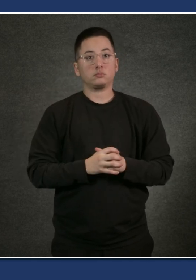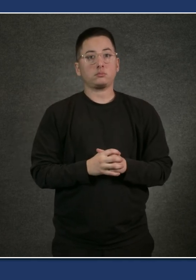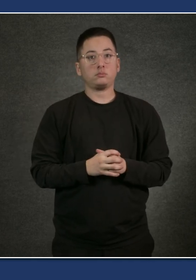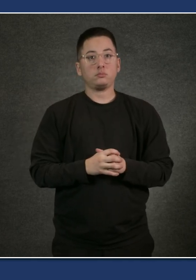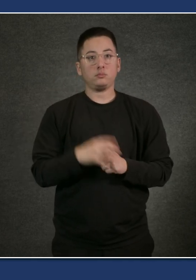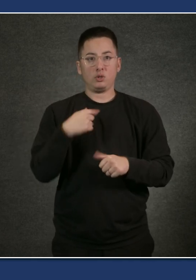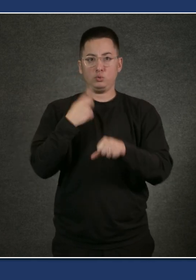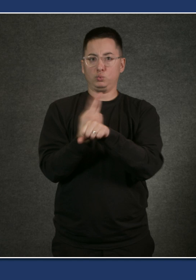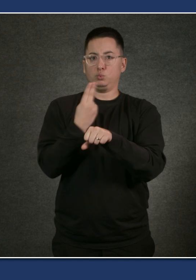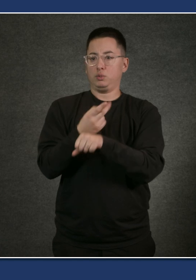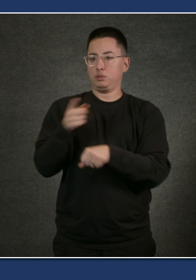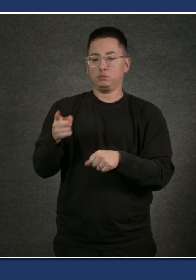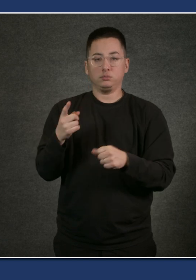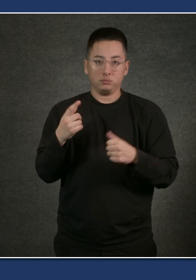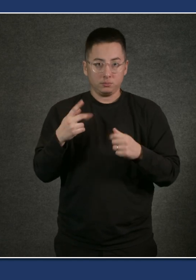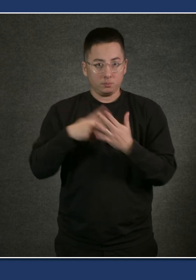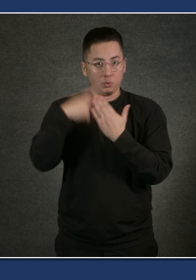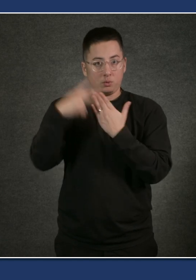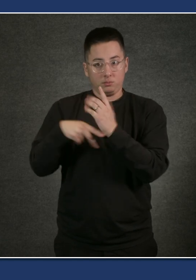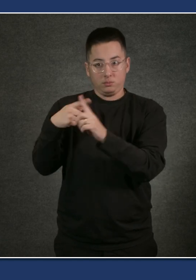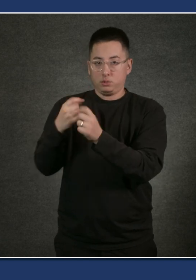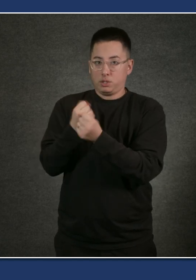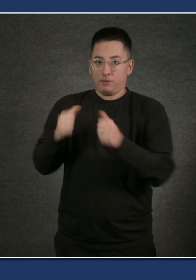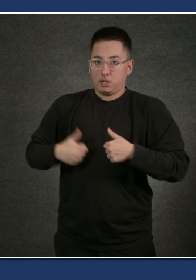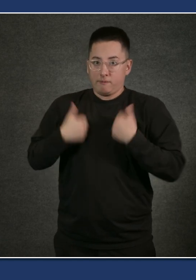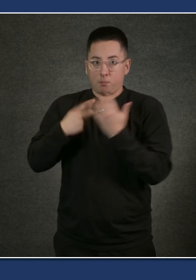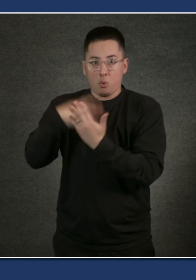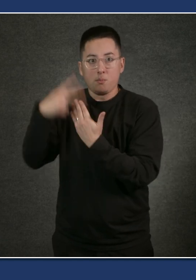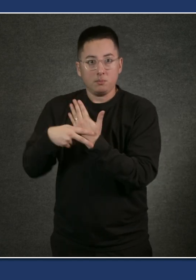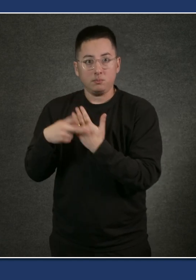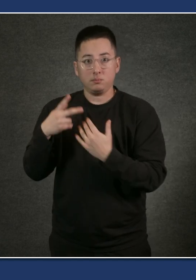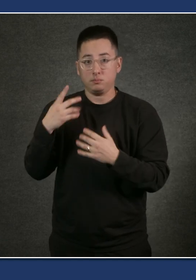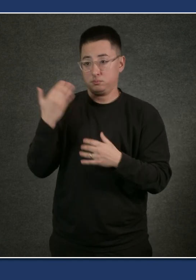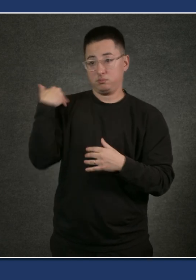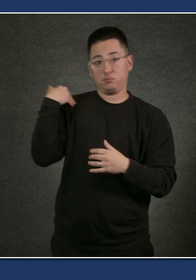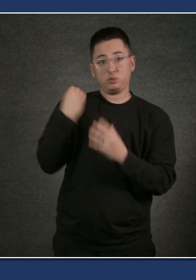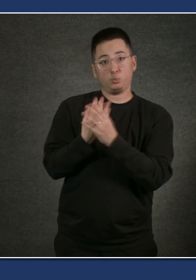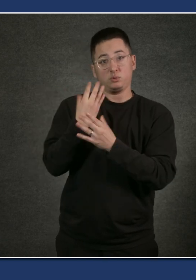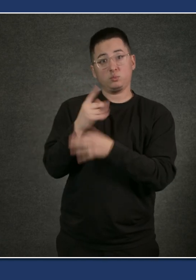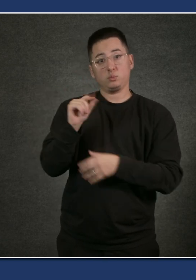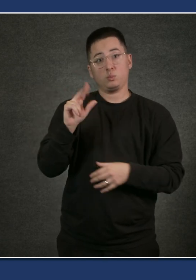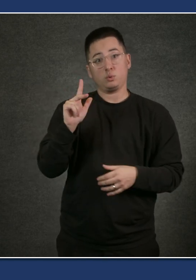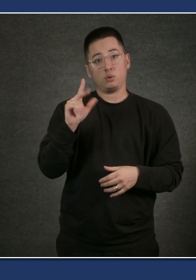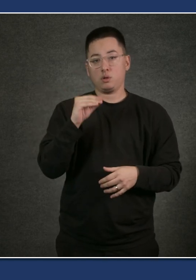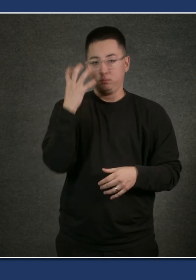In its first year alone, over 1,100 Minnesotans seized this